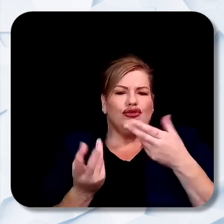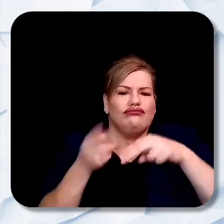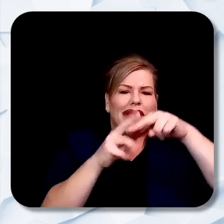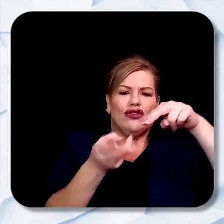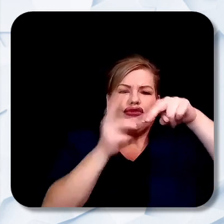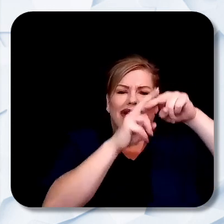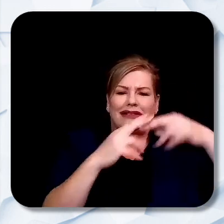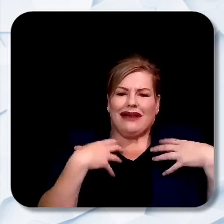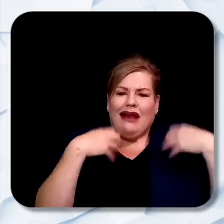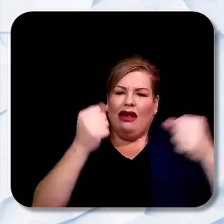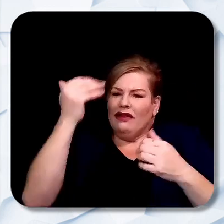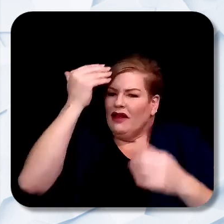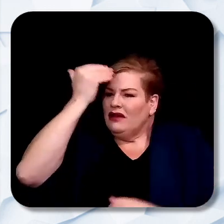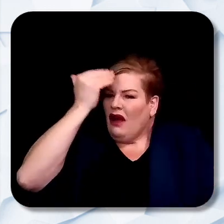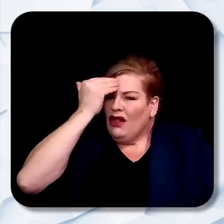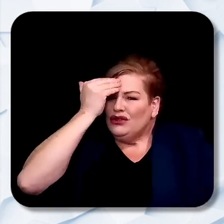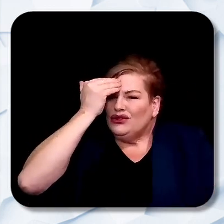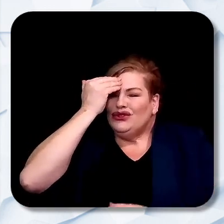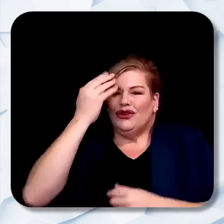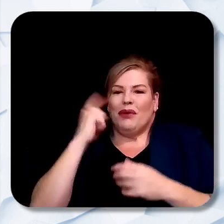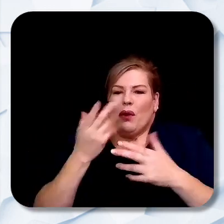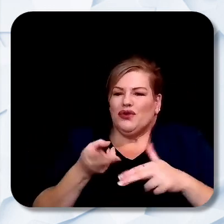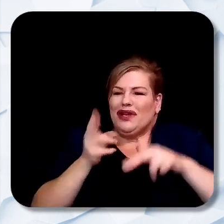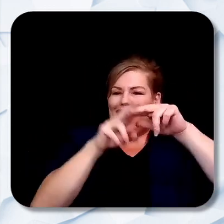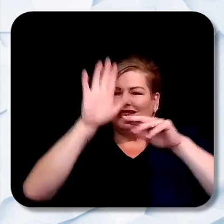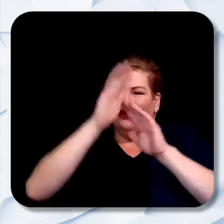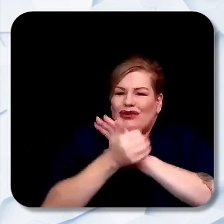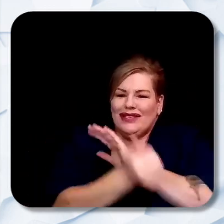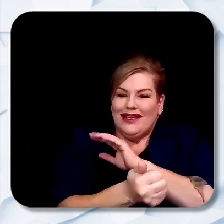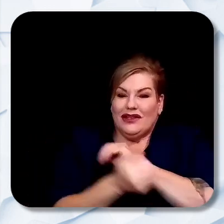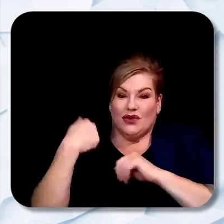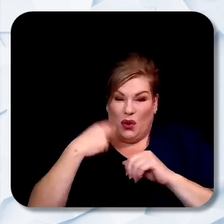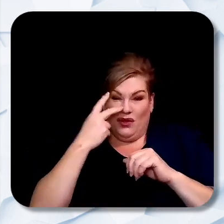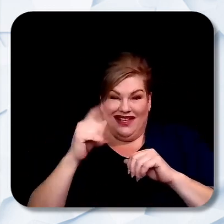students by enhancing their skills? So, if you look to the bottom of this visual essential